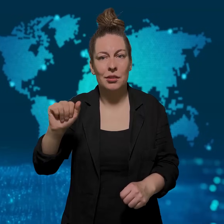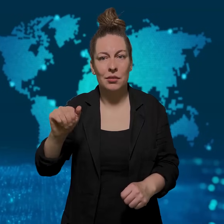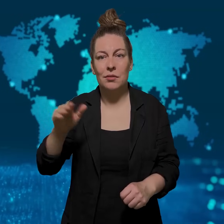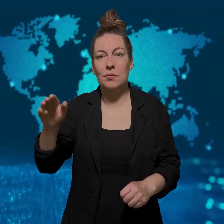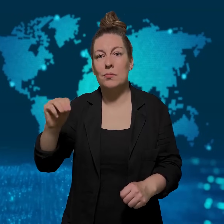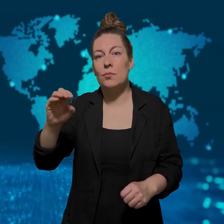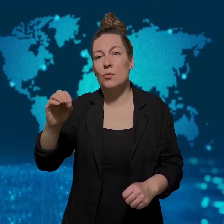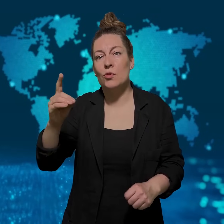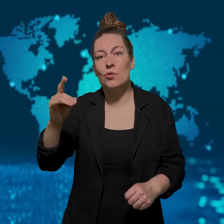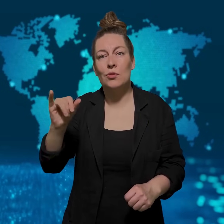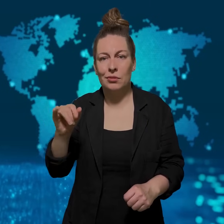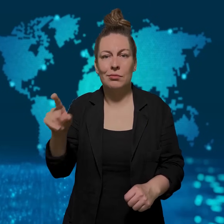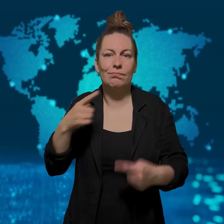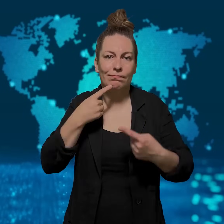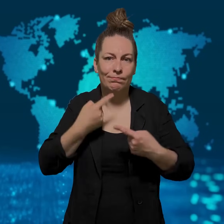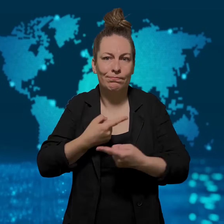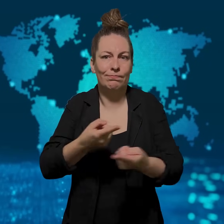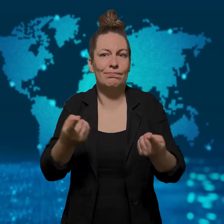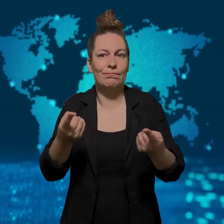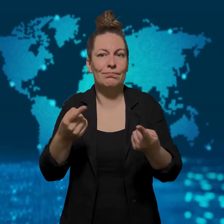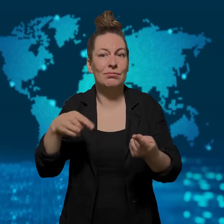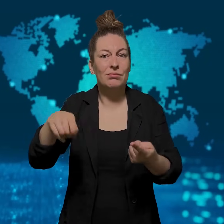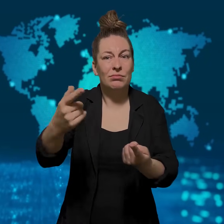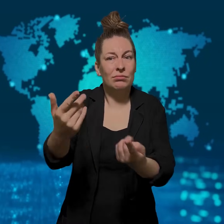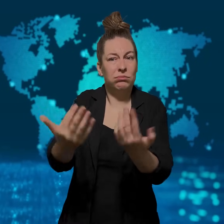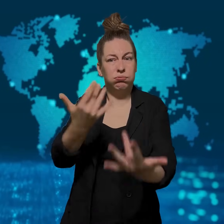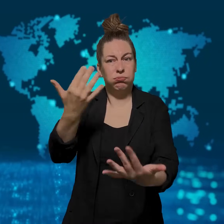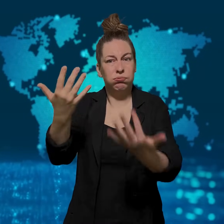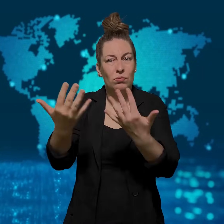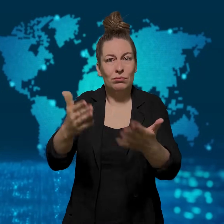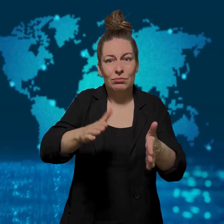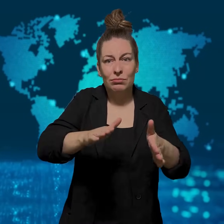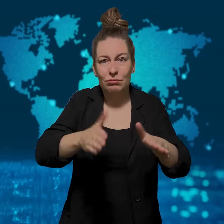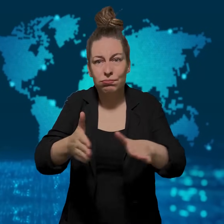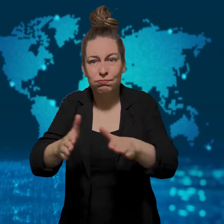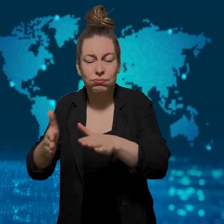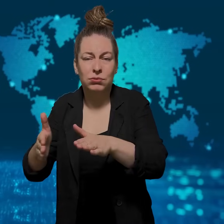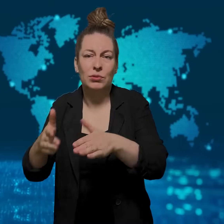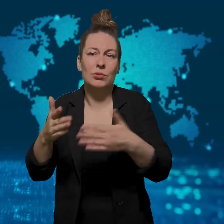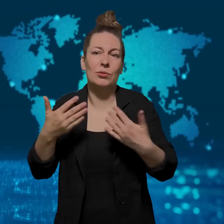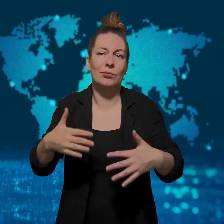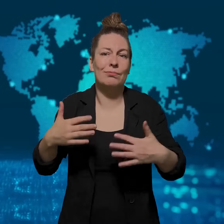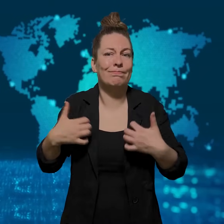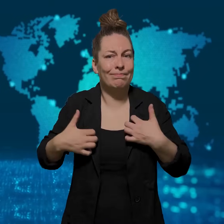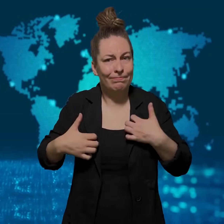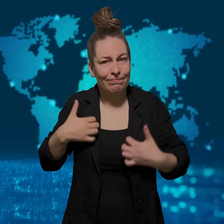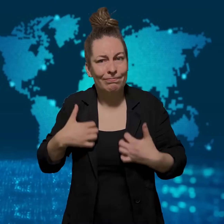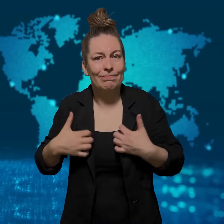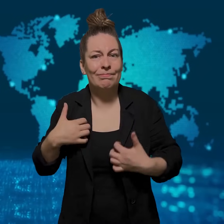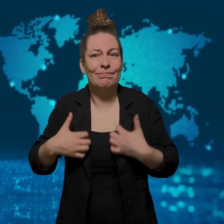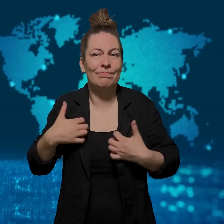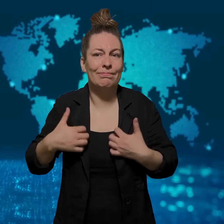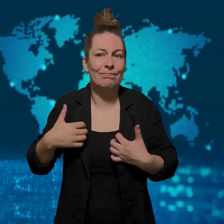India's Prime Minister, Narendra Modi, has expressed sorrow over